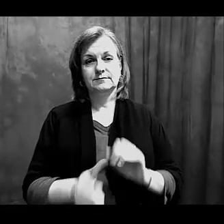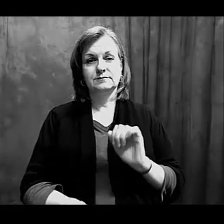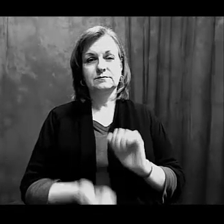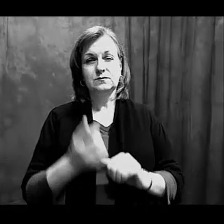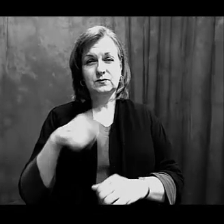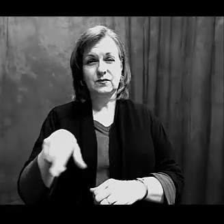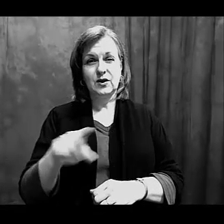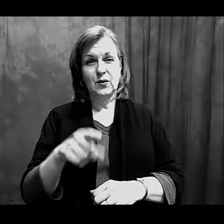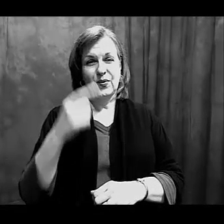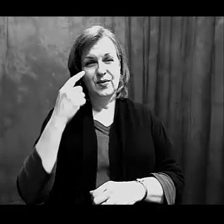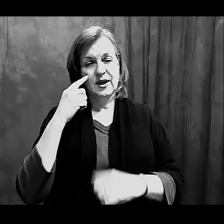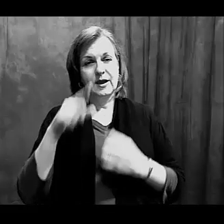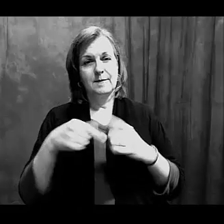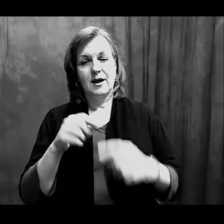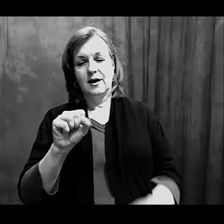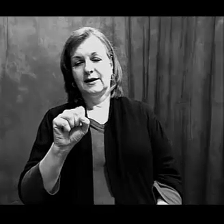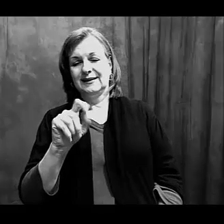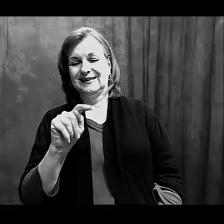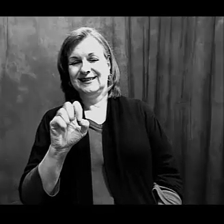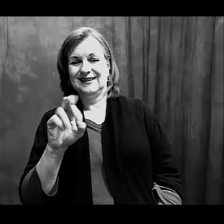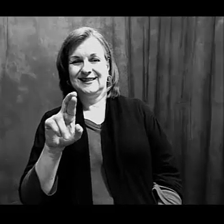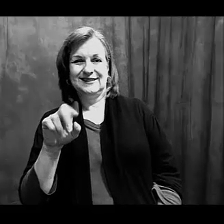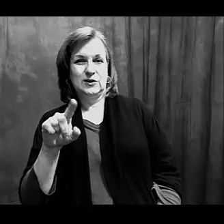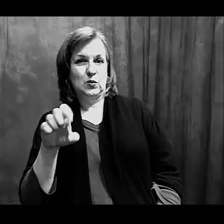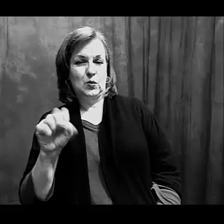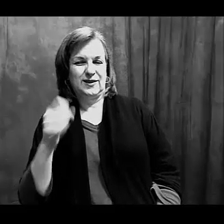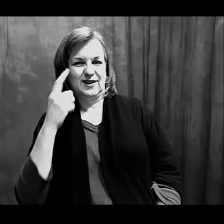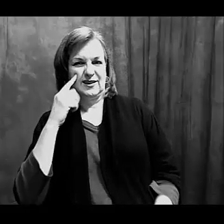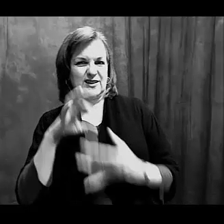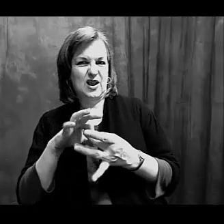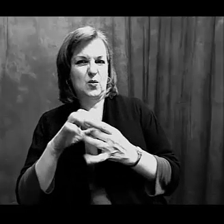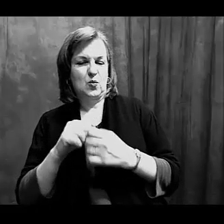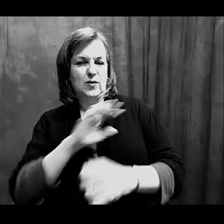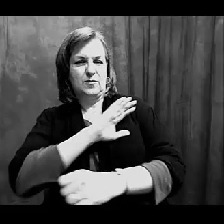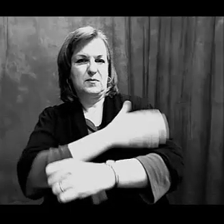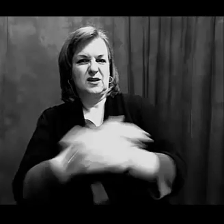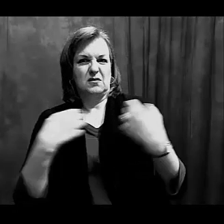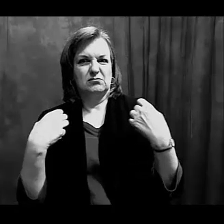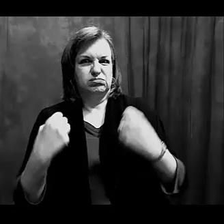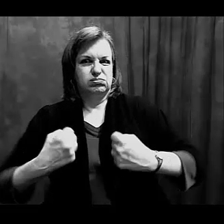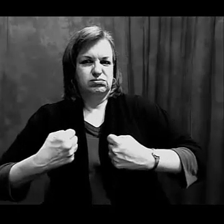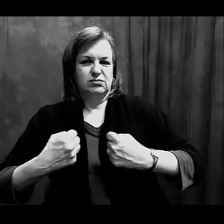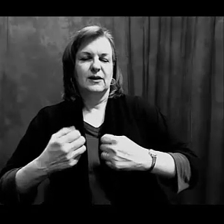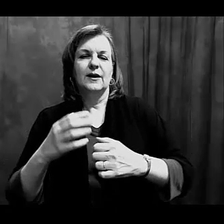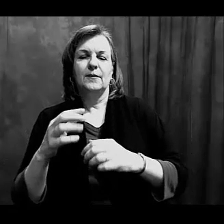most of you only think about steroids I suppose associated with bodybuilding and so on